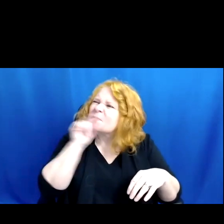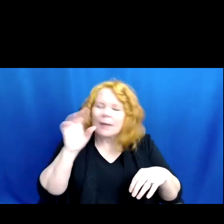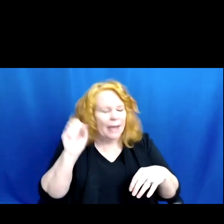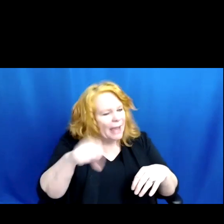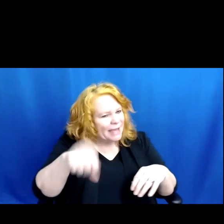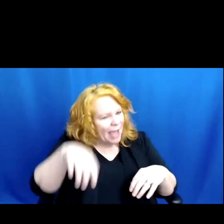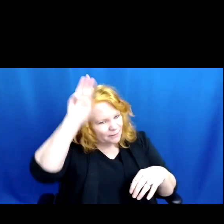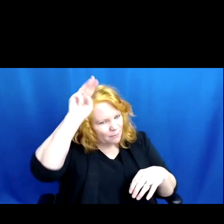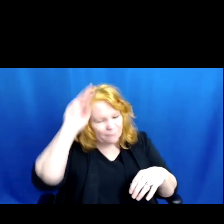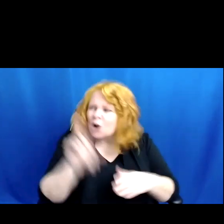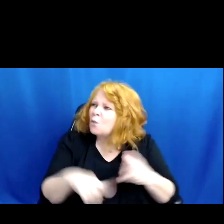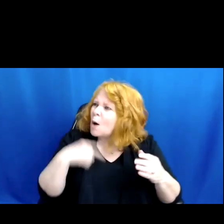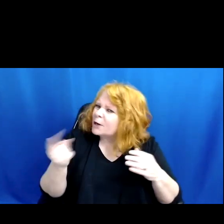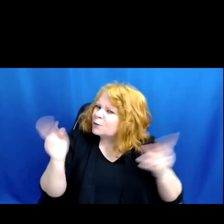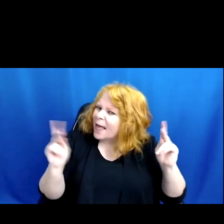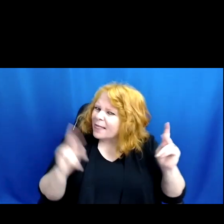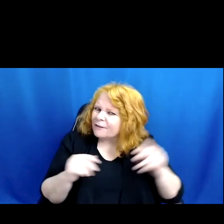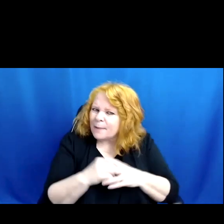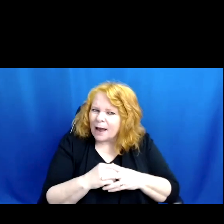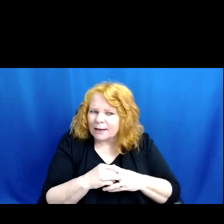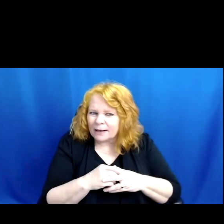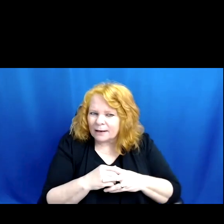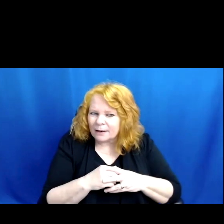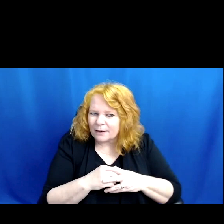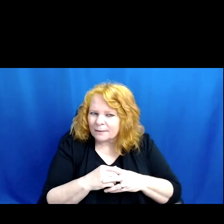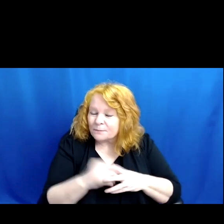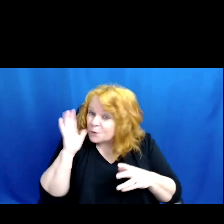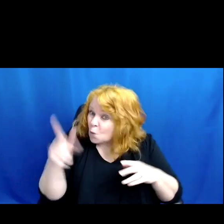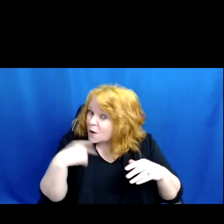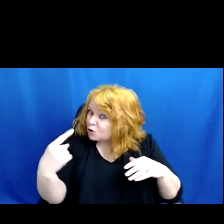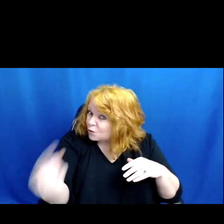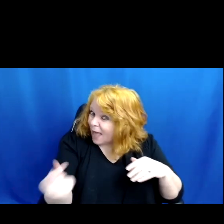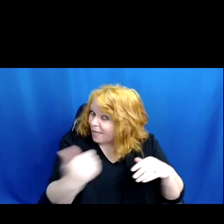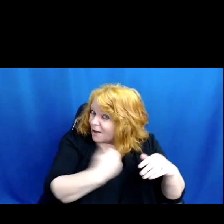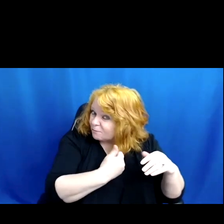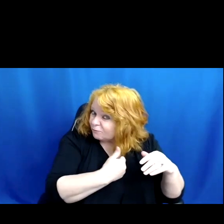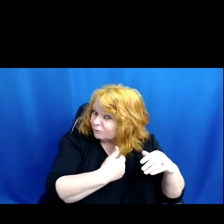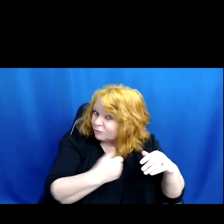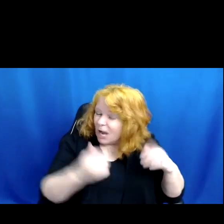What are you going to tell everybody? Are you going to tell them that I am a superstar?